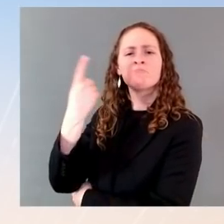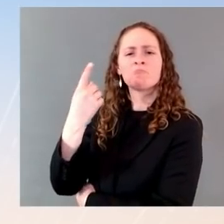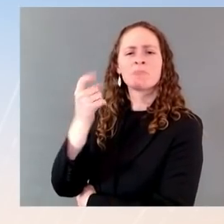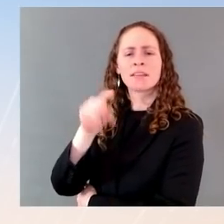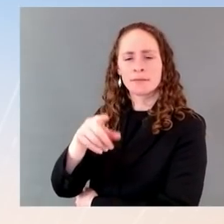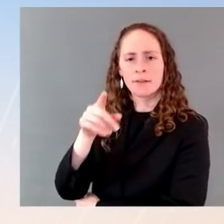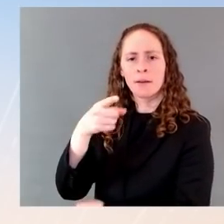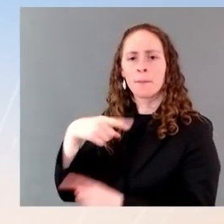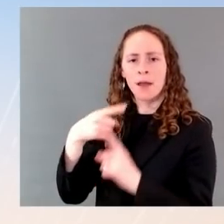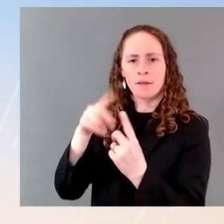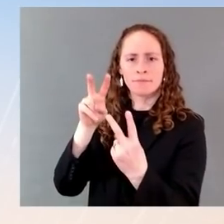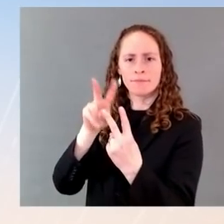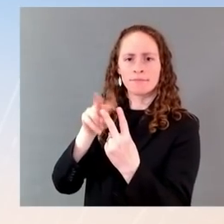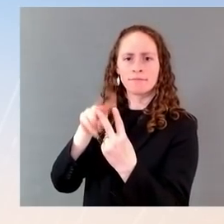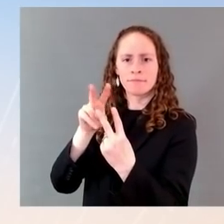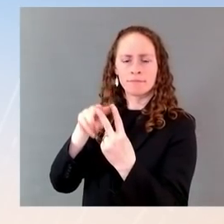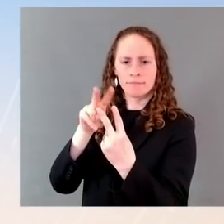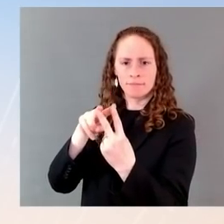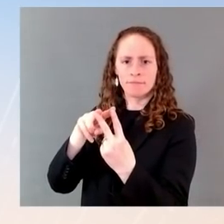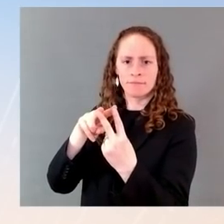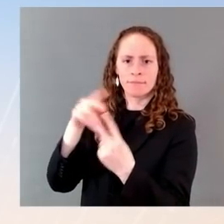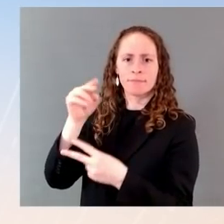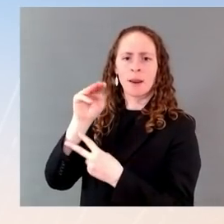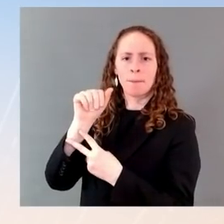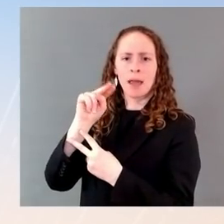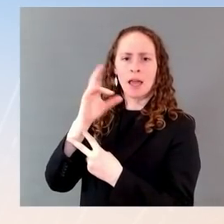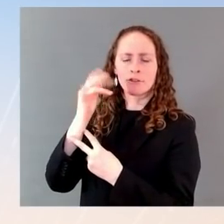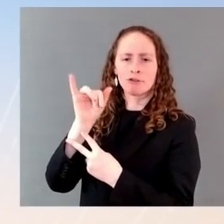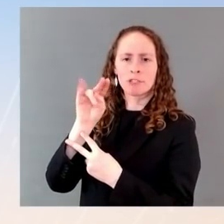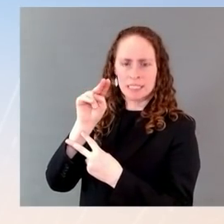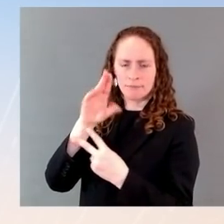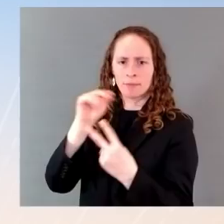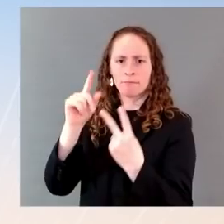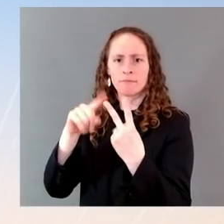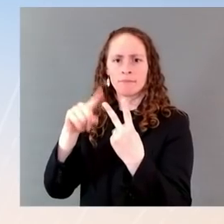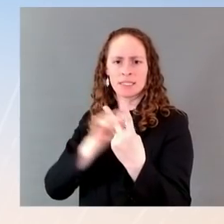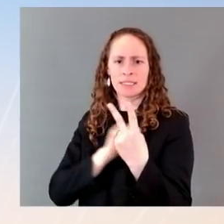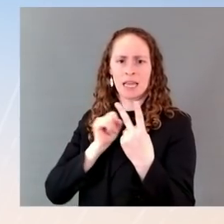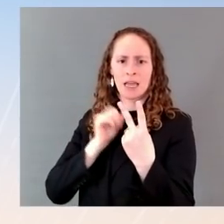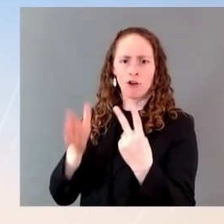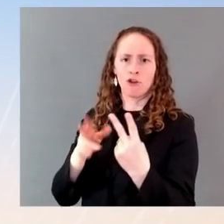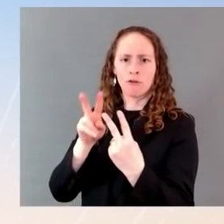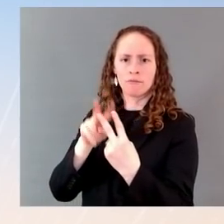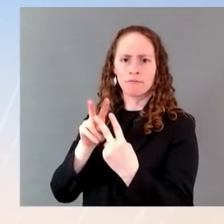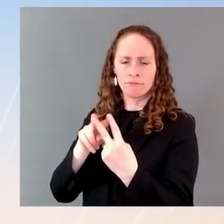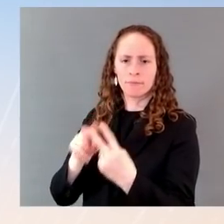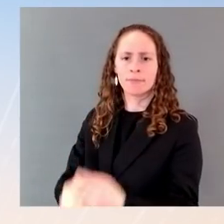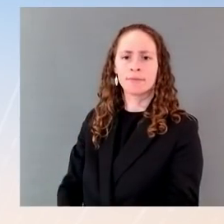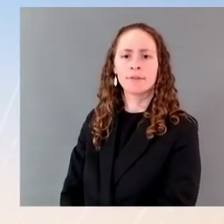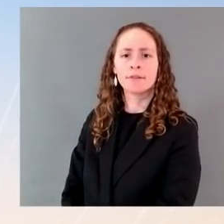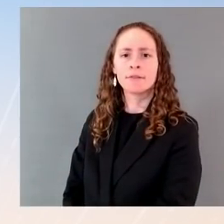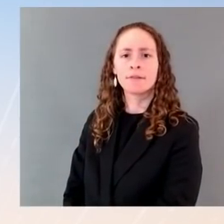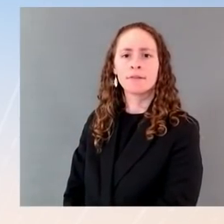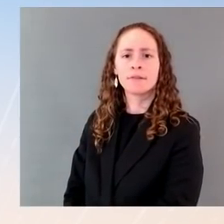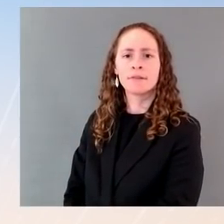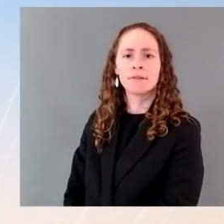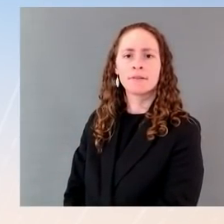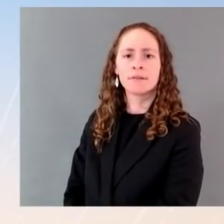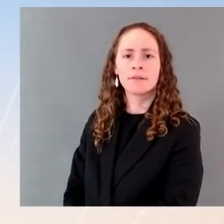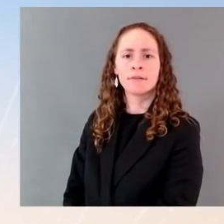obviously, facing an uphill battle there -- would the President veto that? Ms. Psaki: Well, let me first say that the President has a great relationship with Senator Tester,